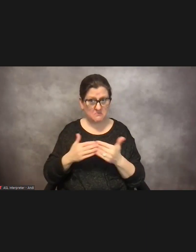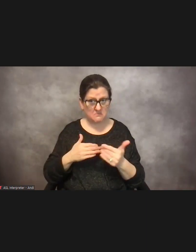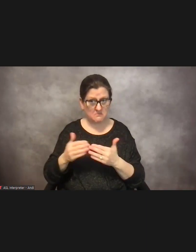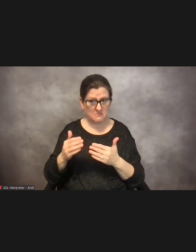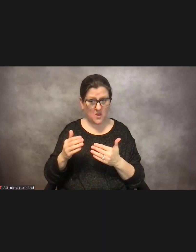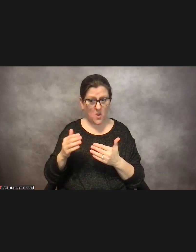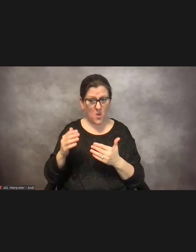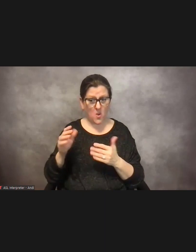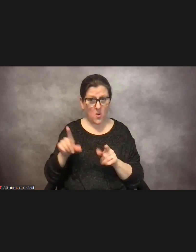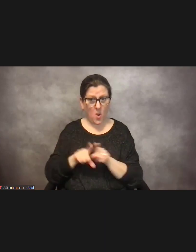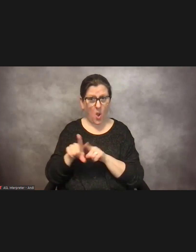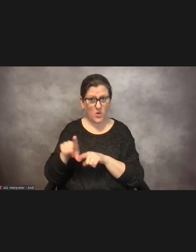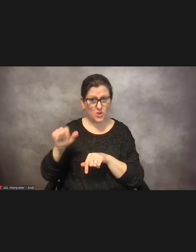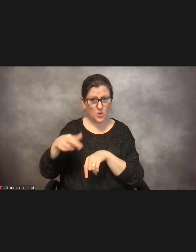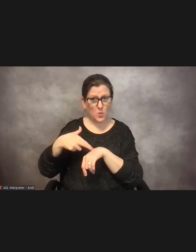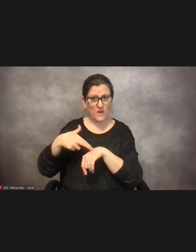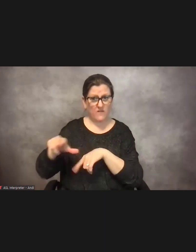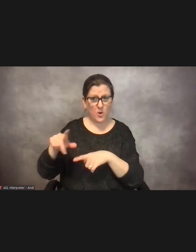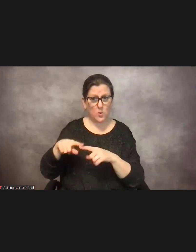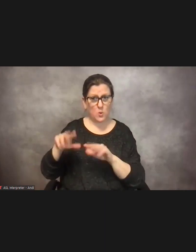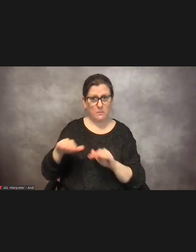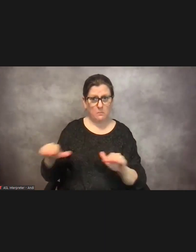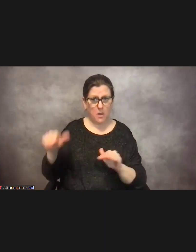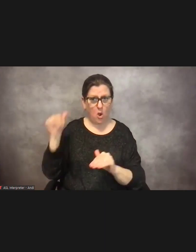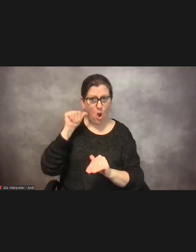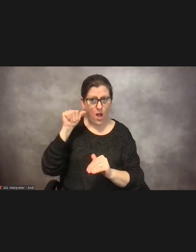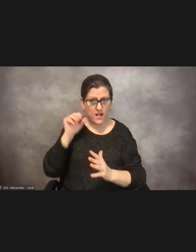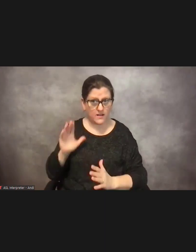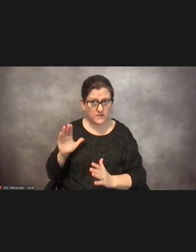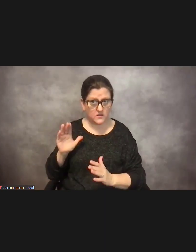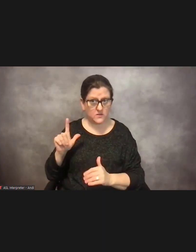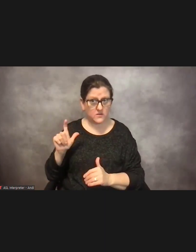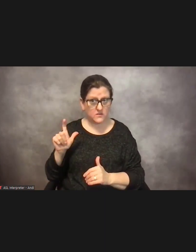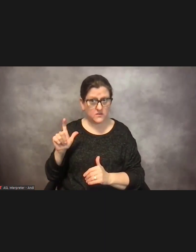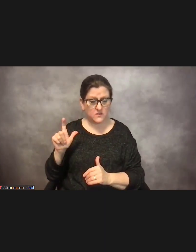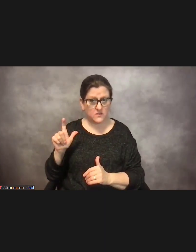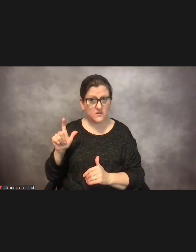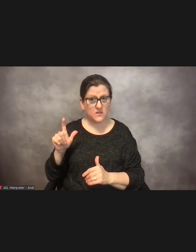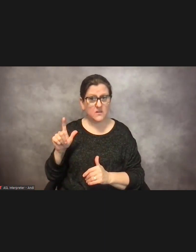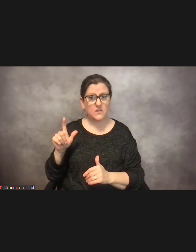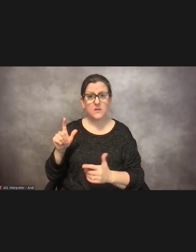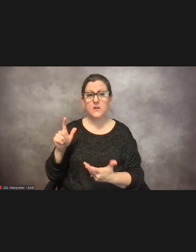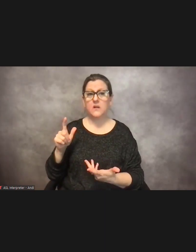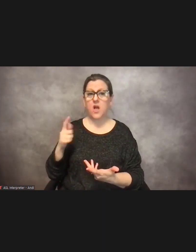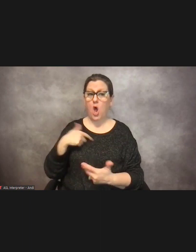recommend that we also refer them to a pediatric audiologist?